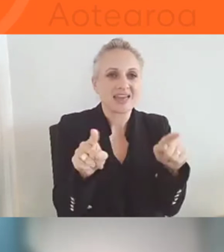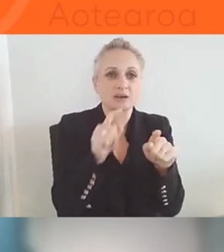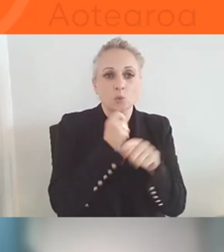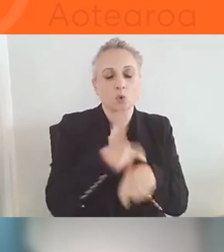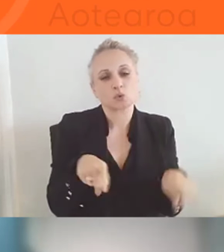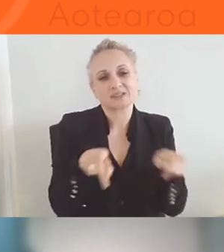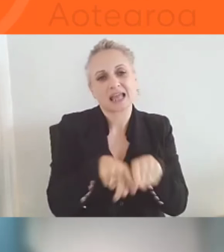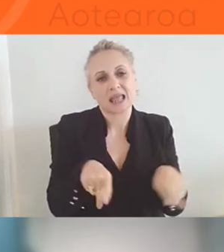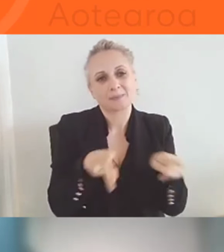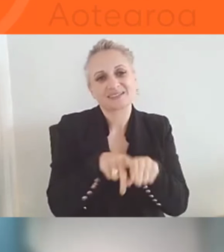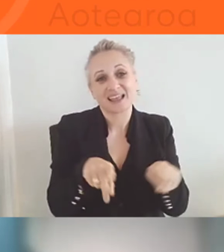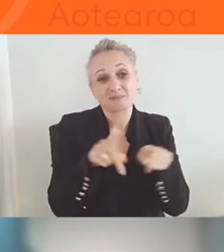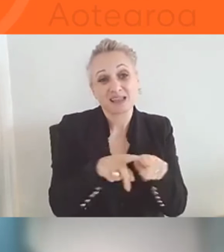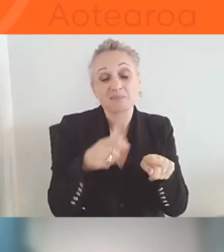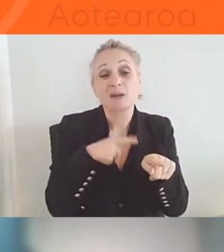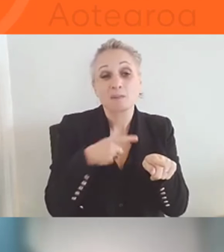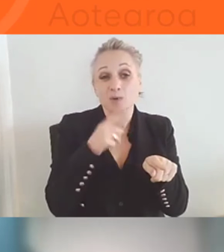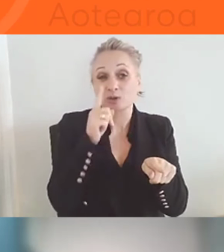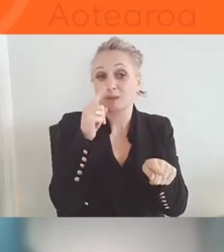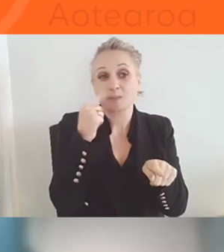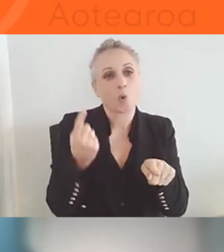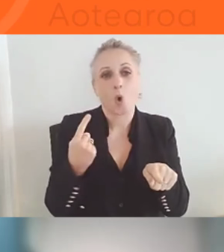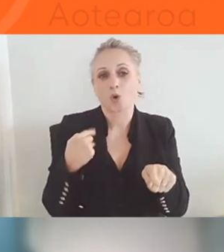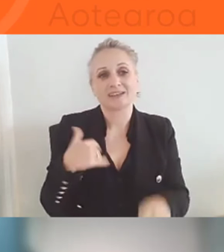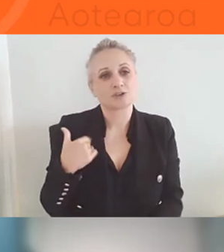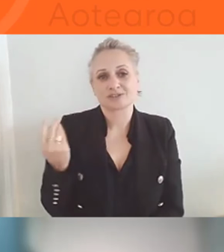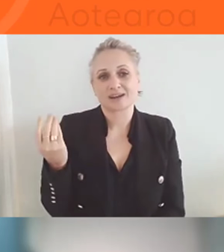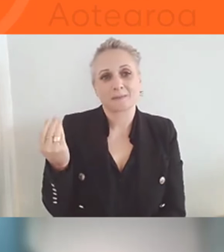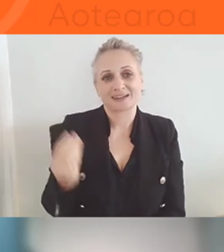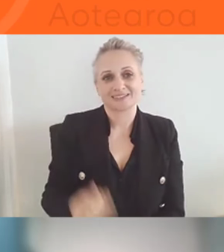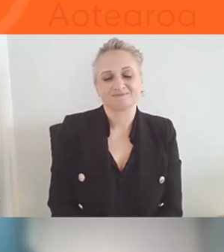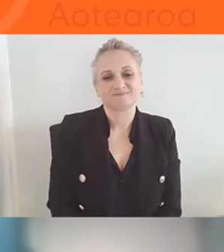interested in returning profits to their shareholders. So we need